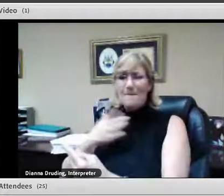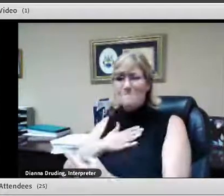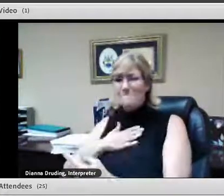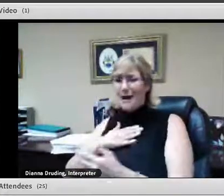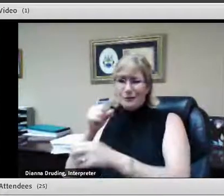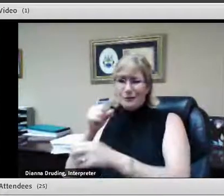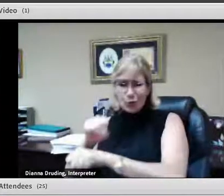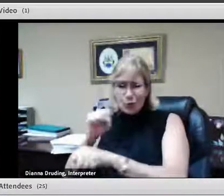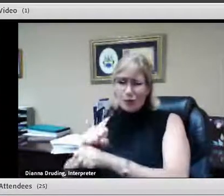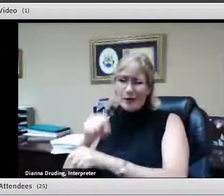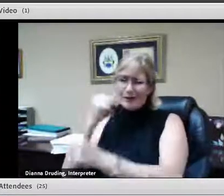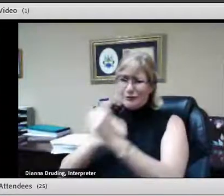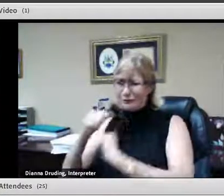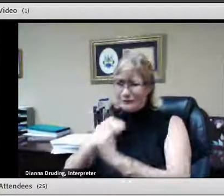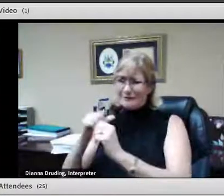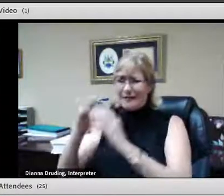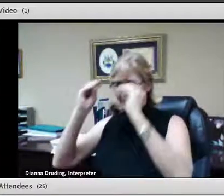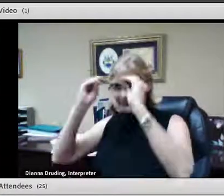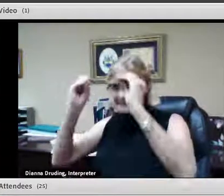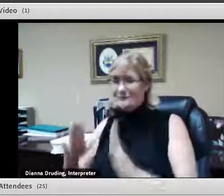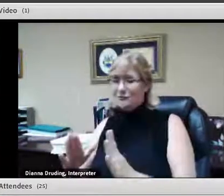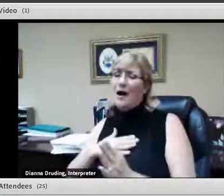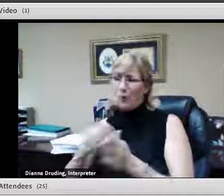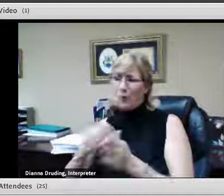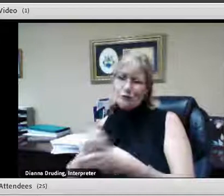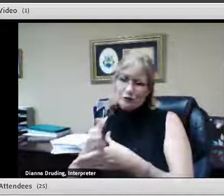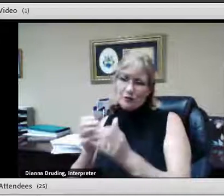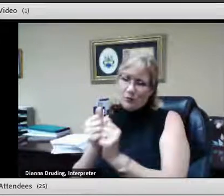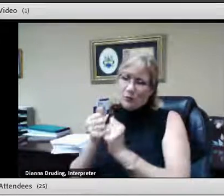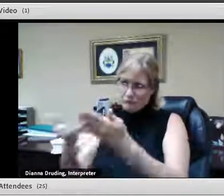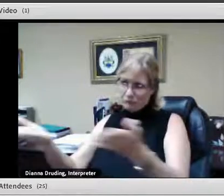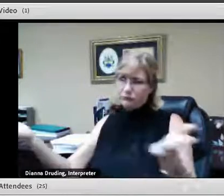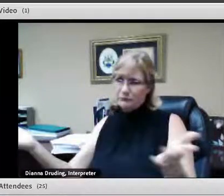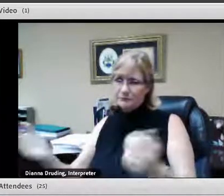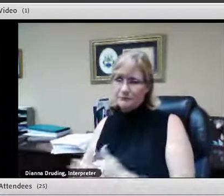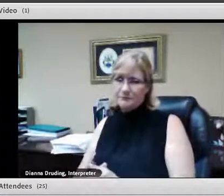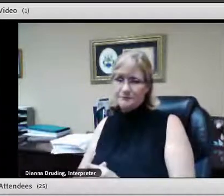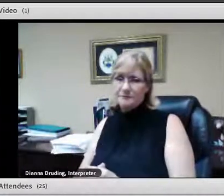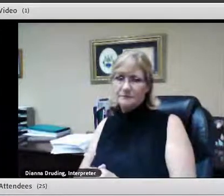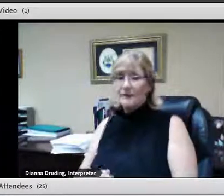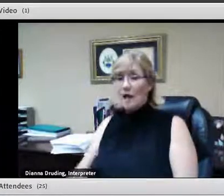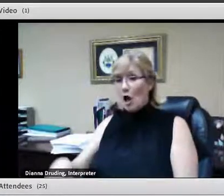I came up with just some neat games that I wanted to share with you guys. One of them is Food Chain,